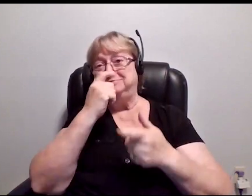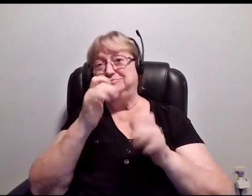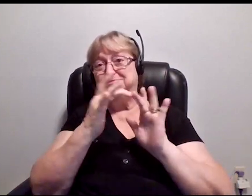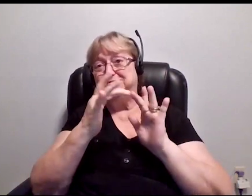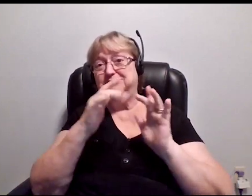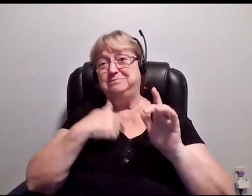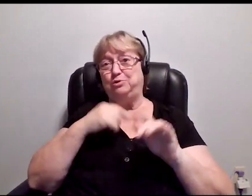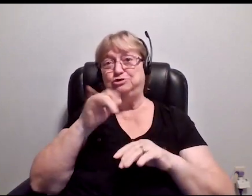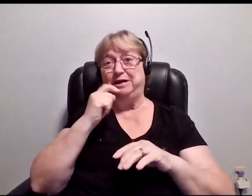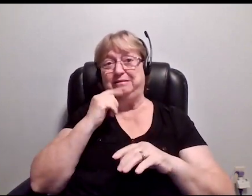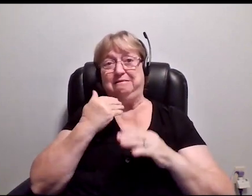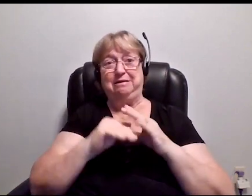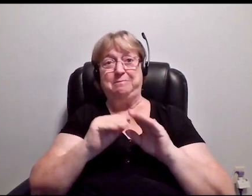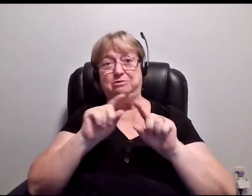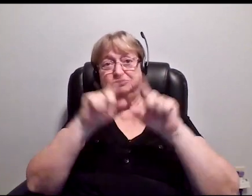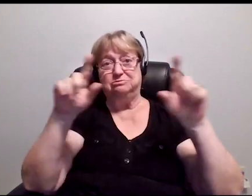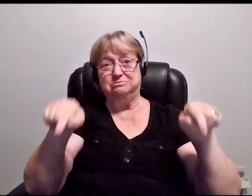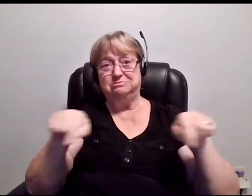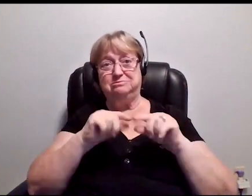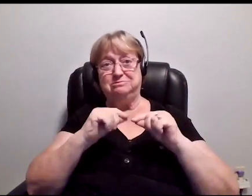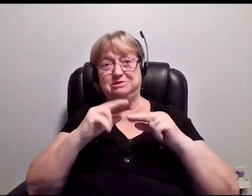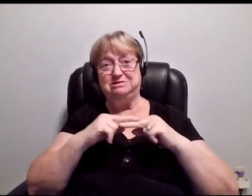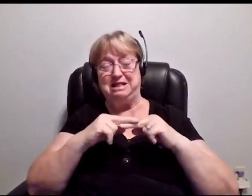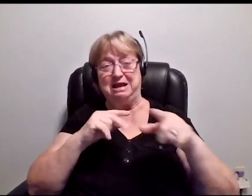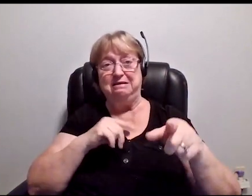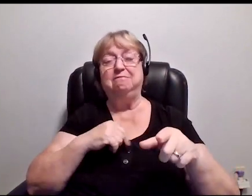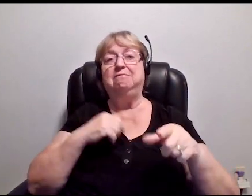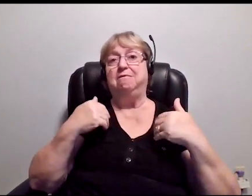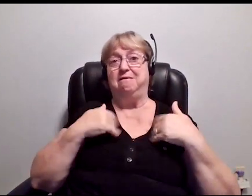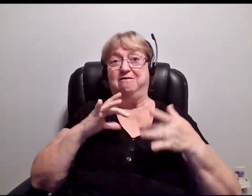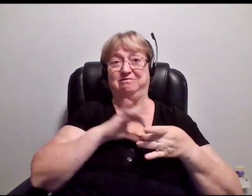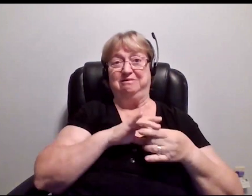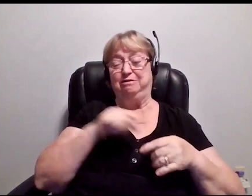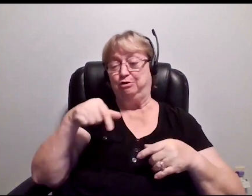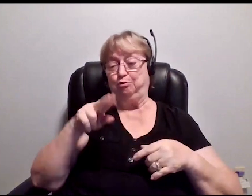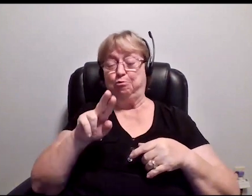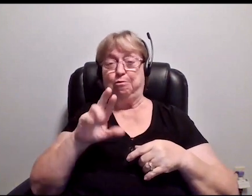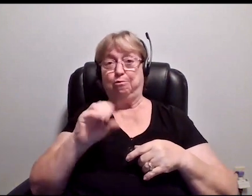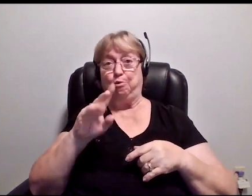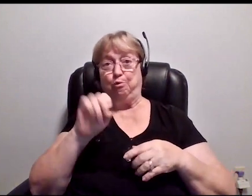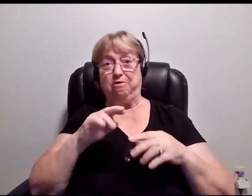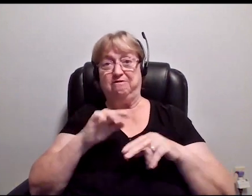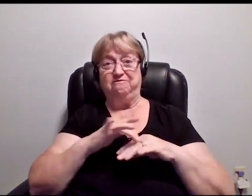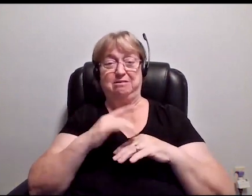our emails are available on the slide. I also have a link and QR code available to the slides as well.